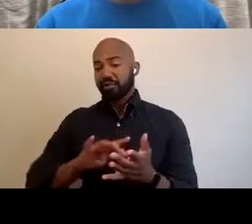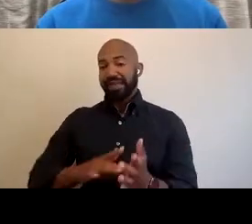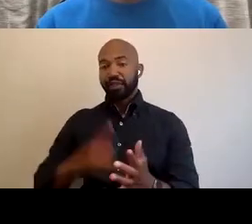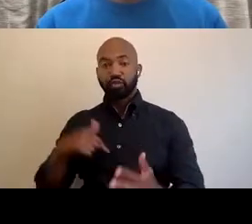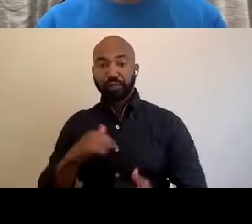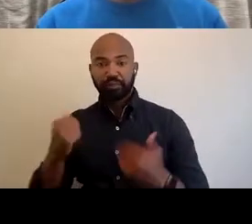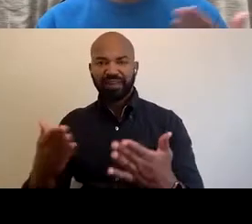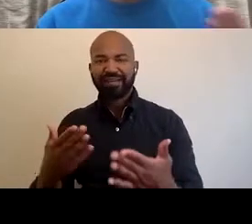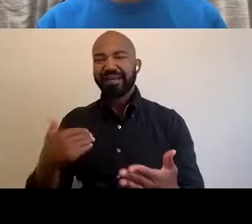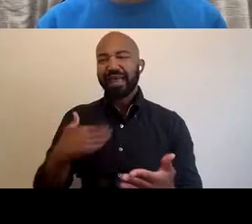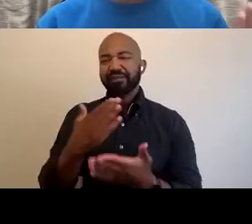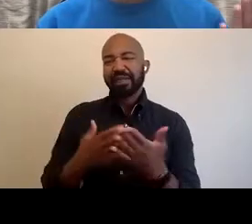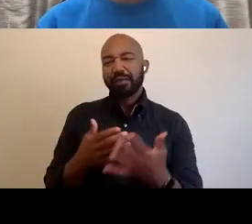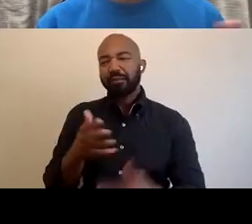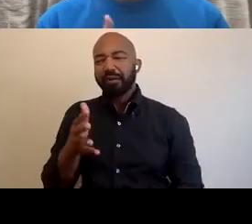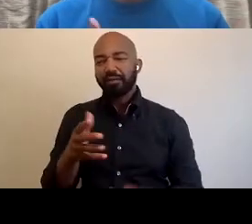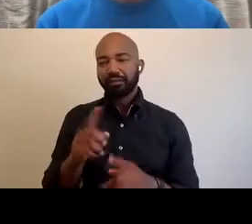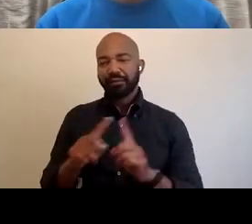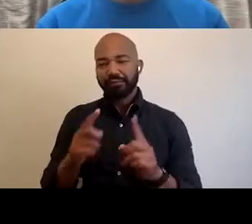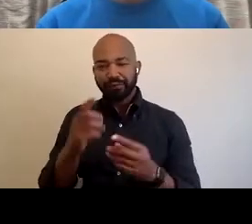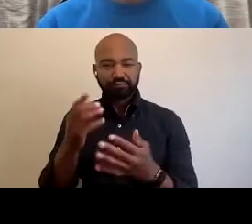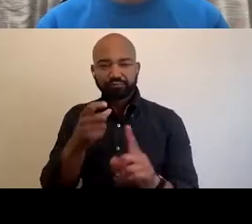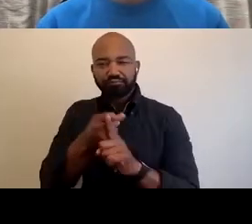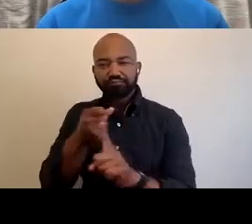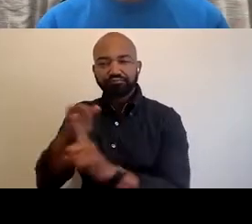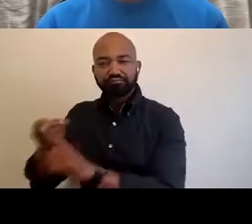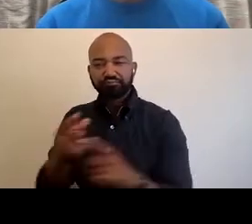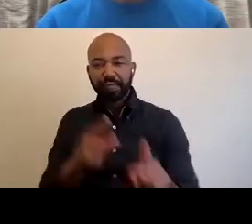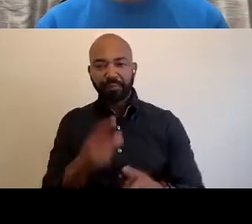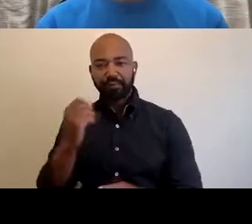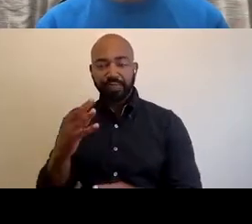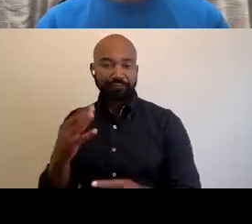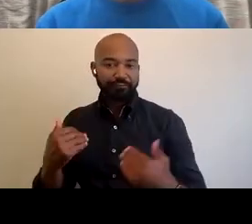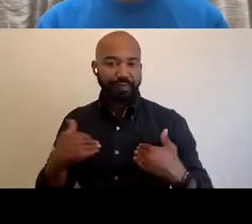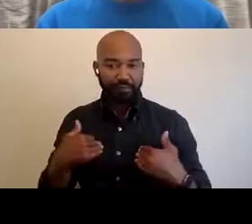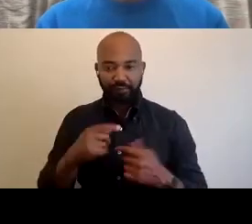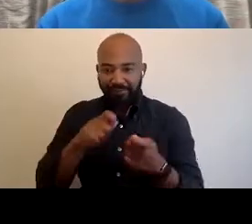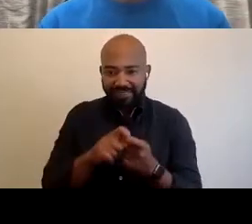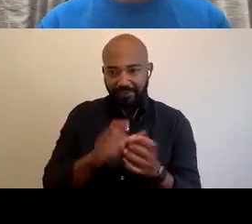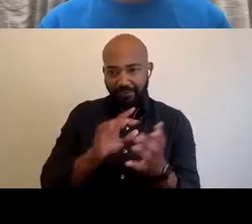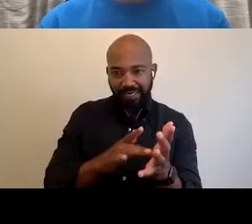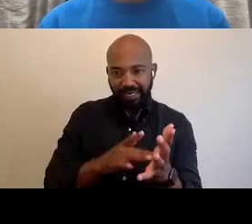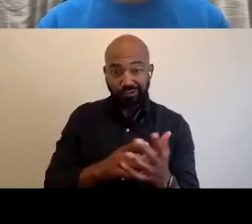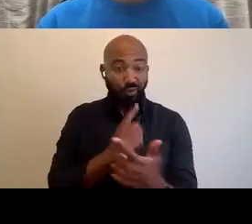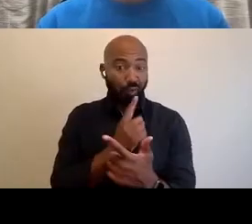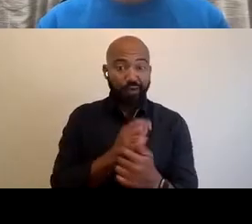So if anyone is interested, you can see the website I included on this slide,